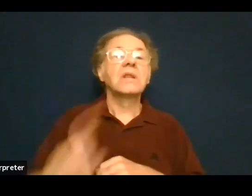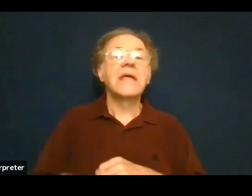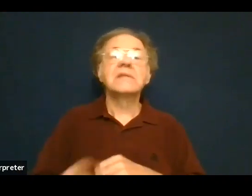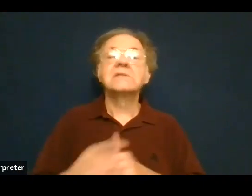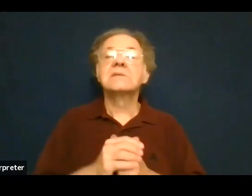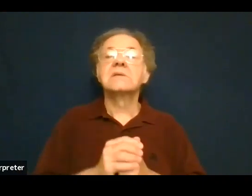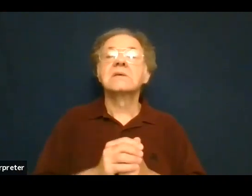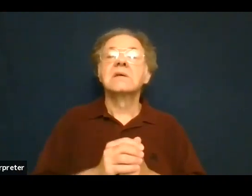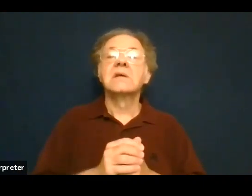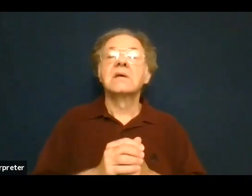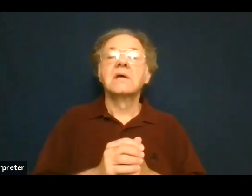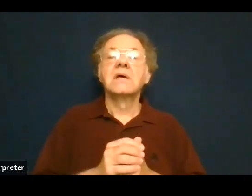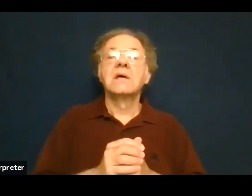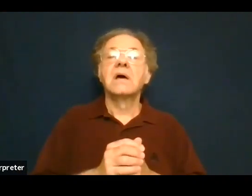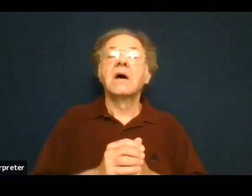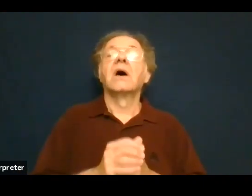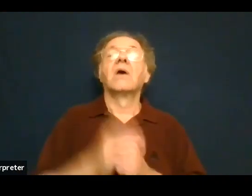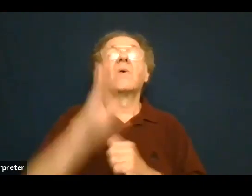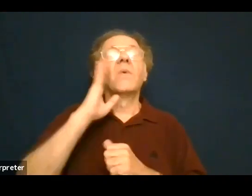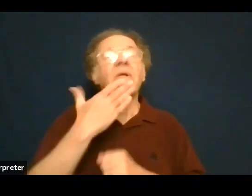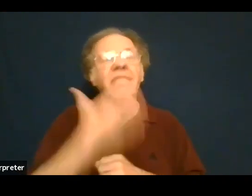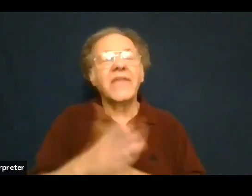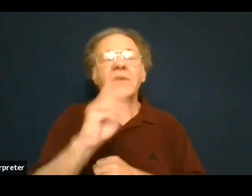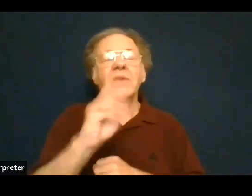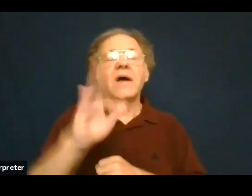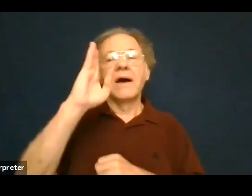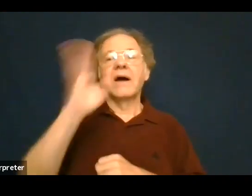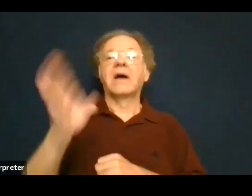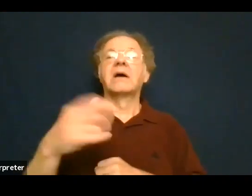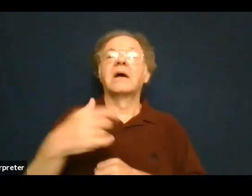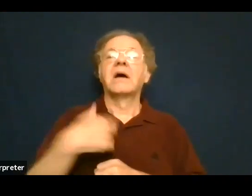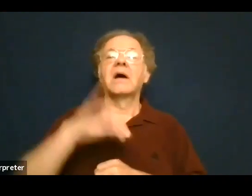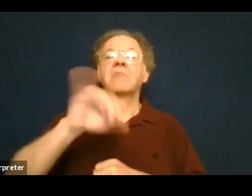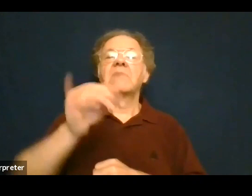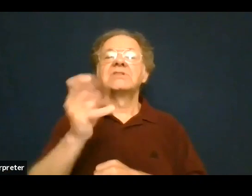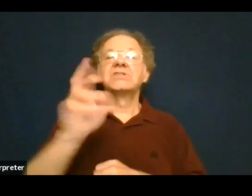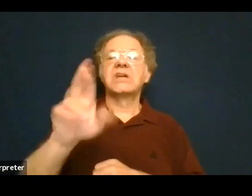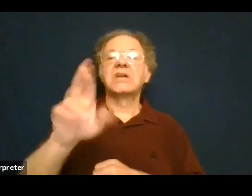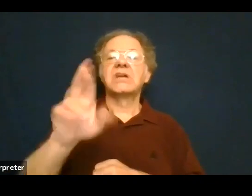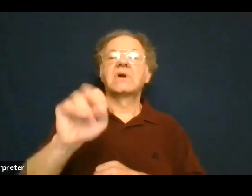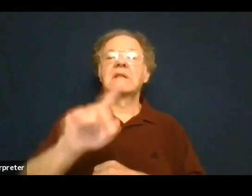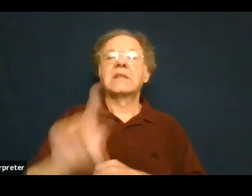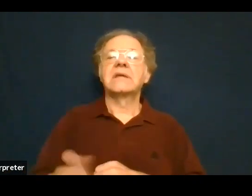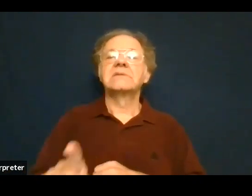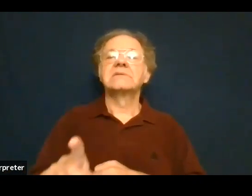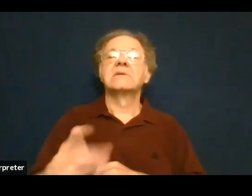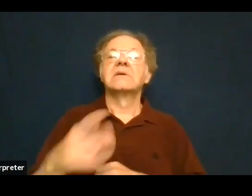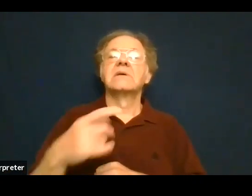Thanks, Marly. Hi. I'm Jennifer Lentz, and I'm a basic science